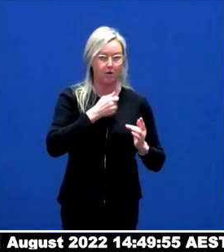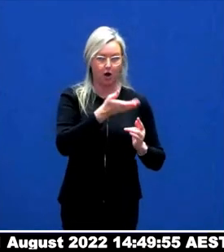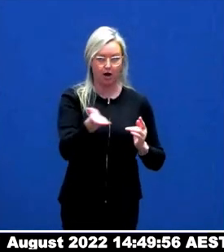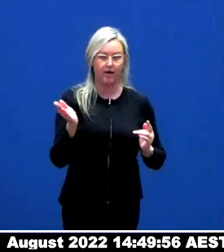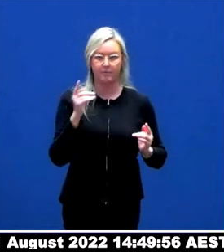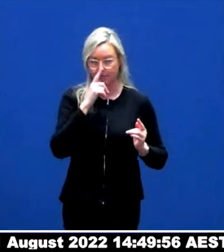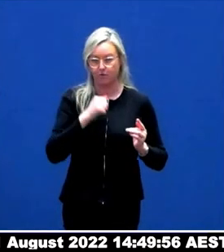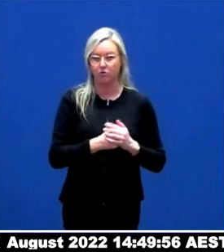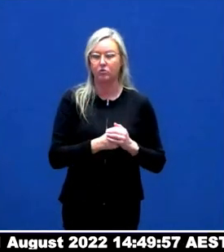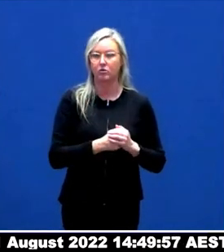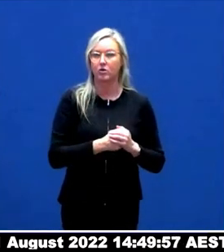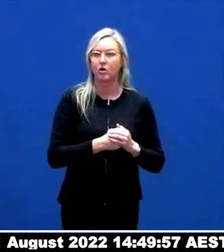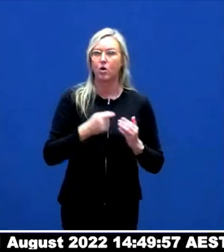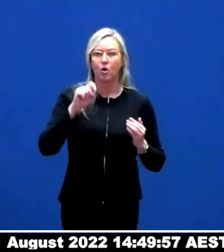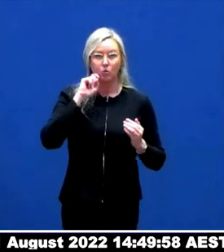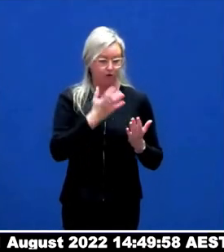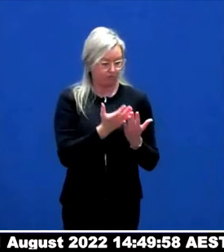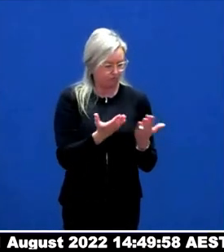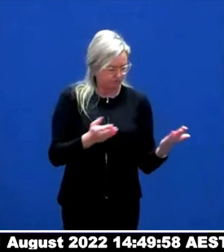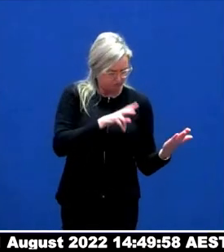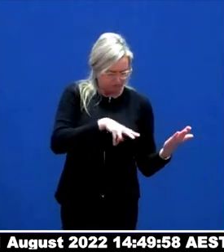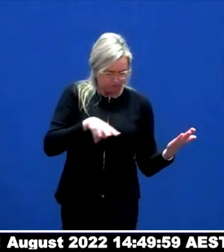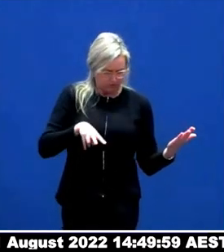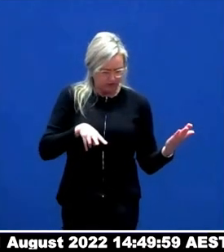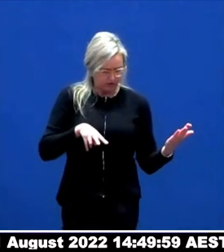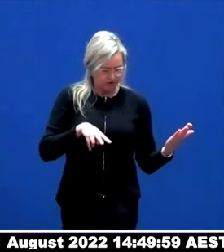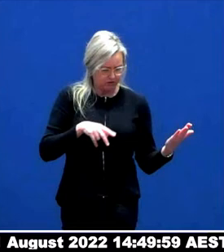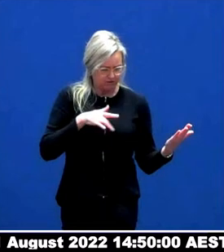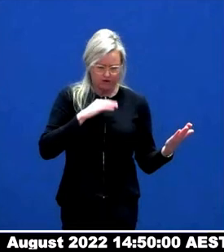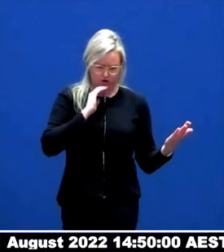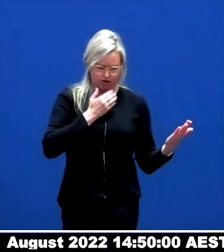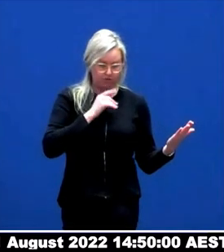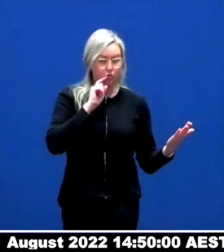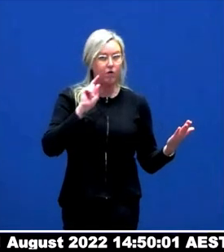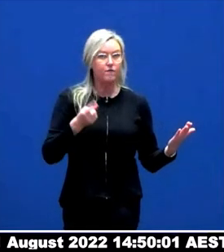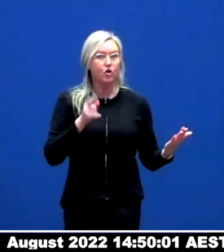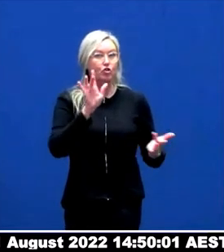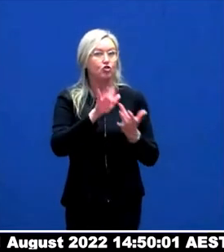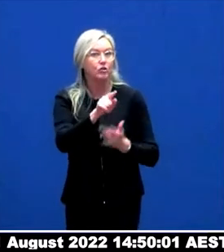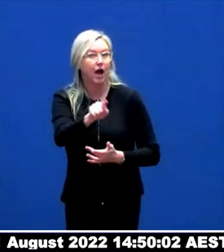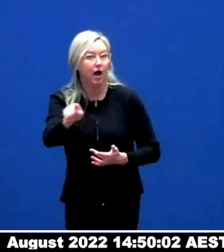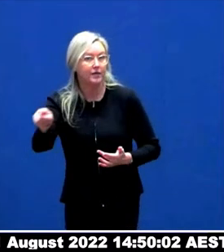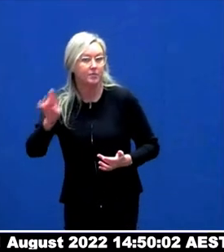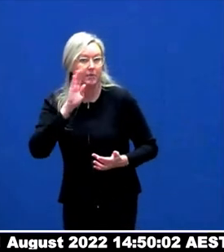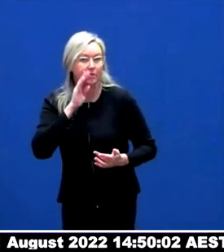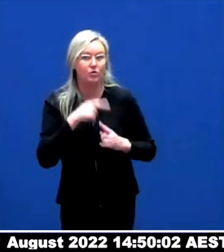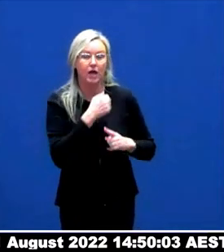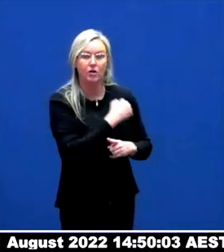people before making a decision to reject the access application? Generally. Yes. MS DOWSETT: In what circumstances wouldn't they?